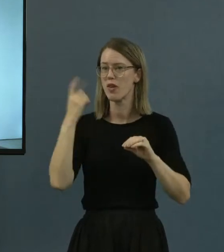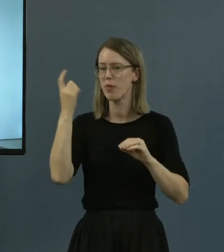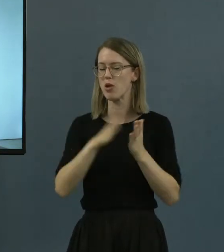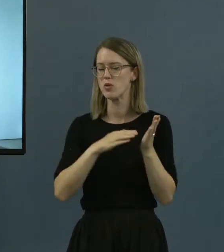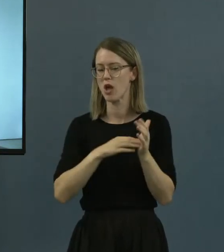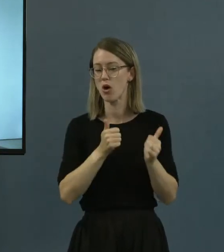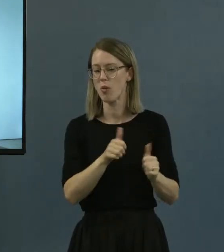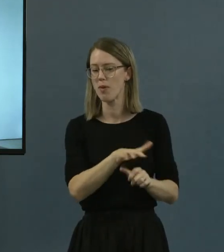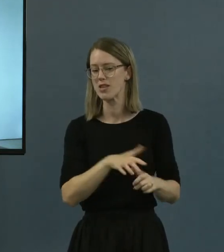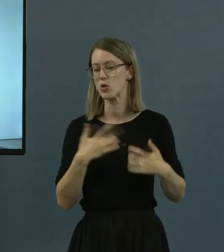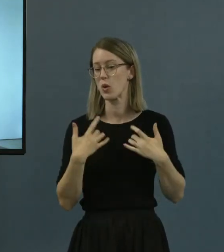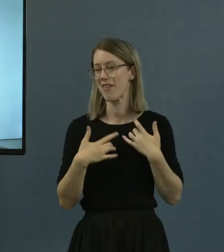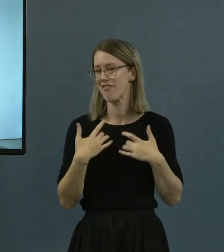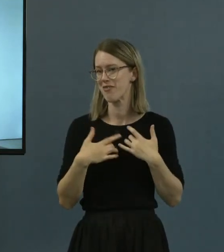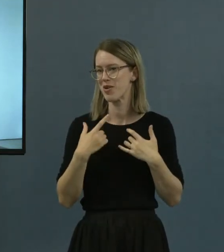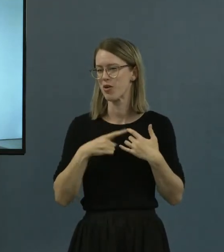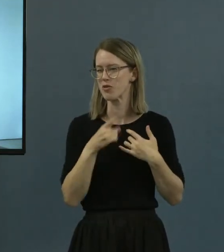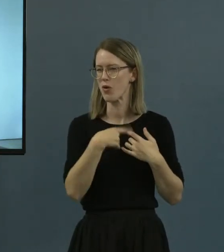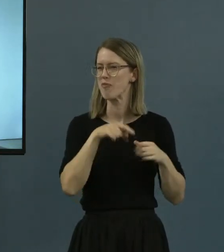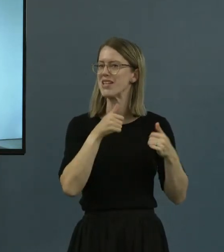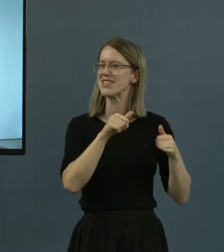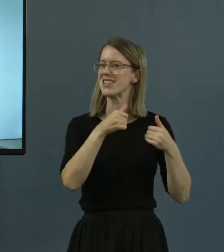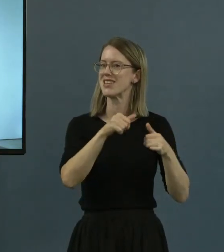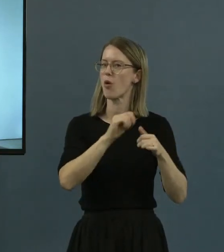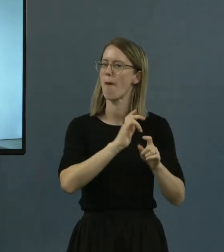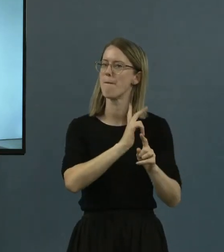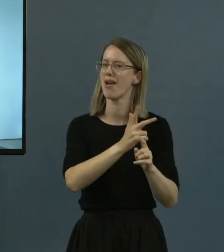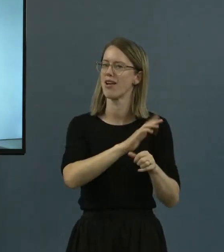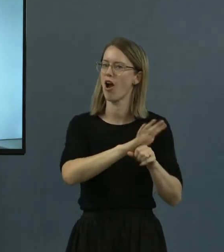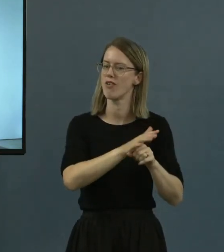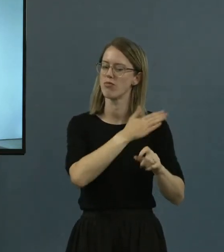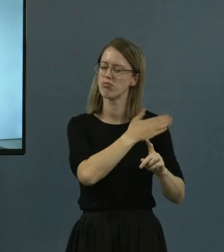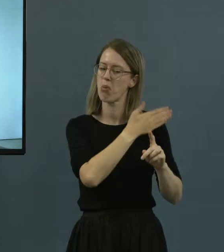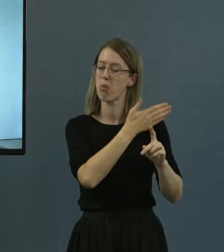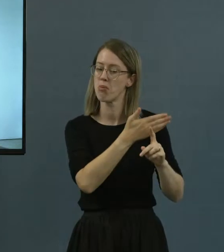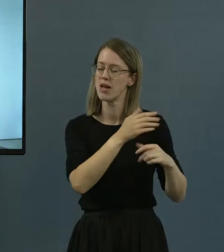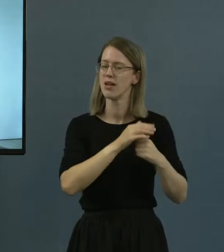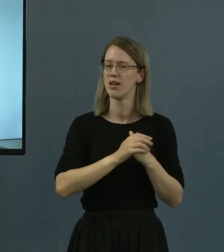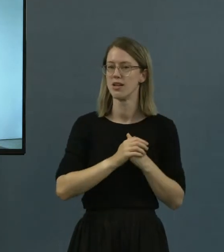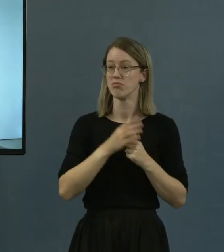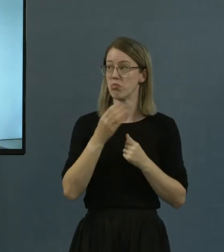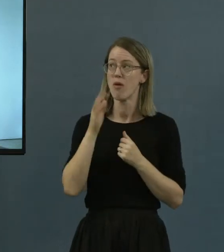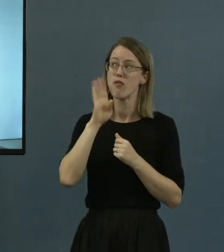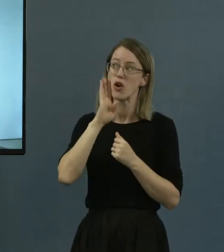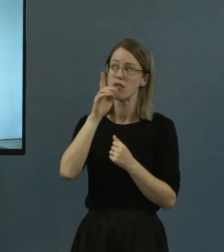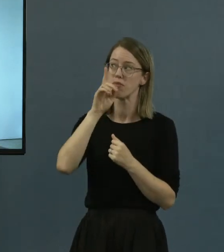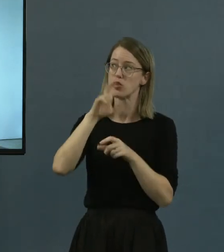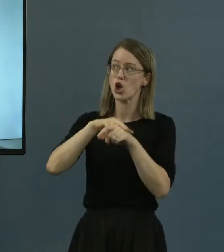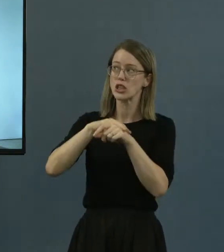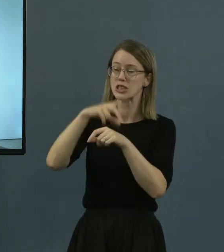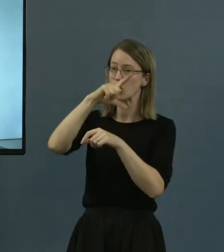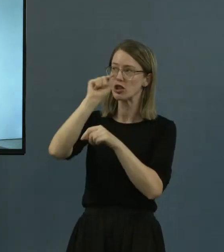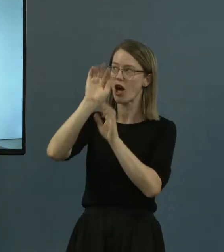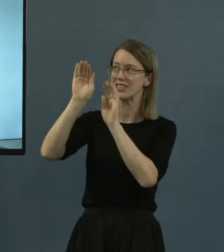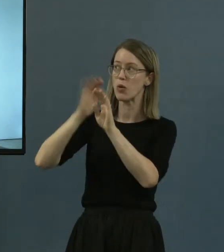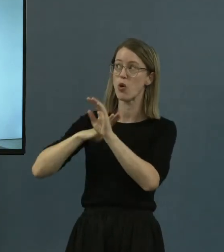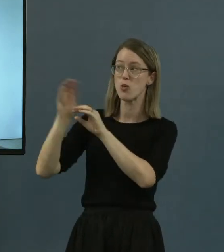towards us as a good place to come and work, and we're starting to see a number of people making inquiries. So